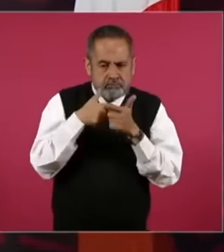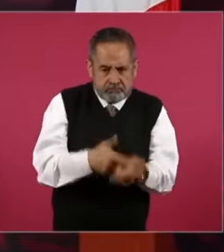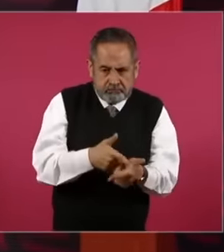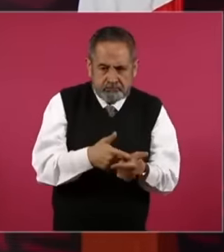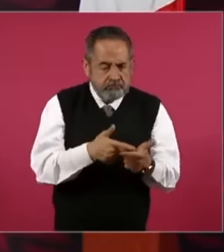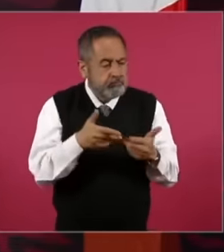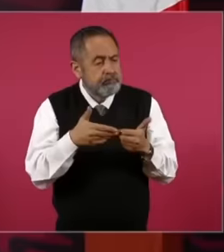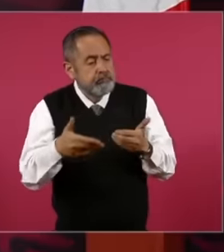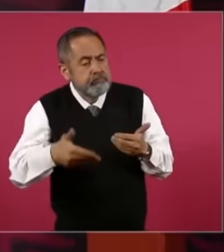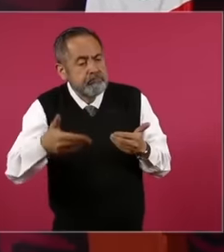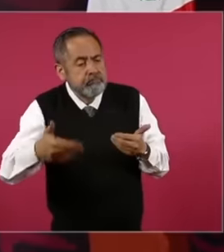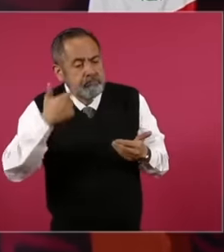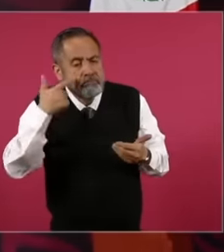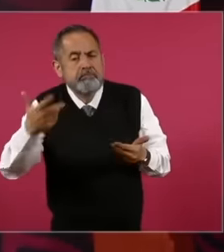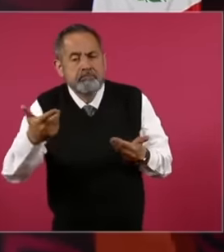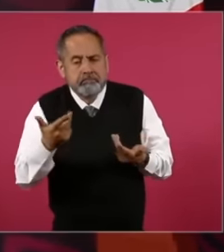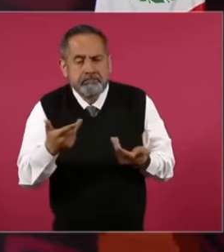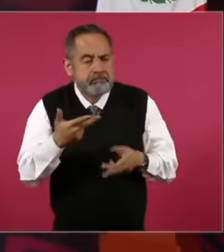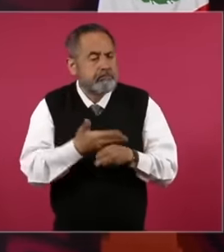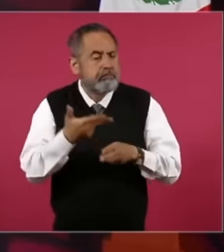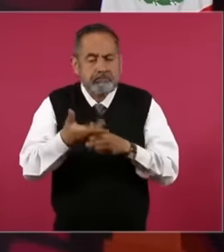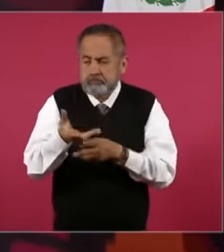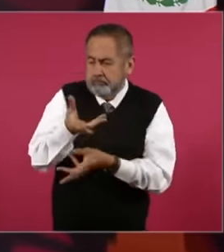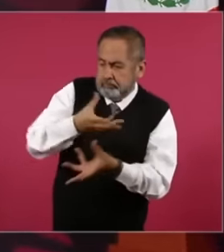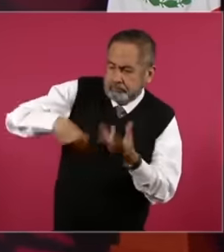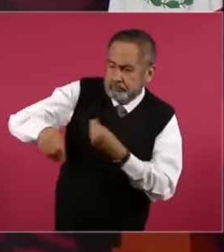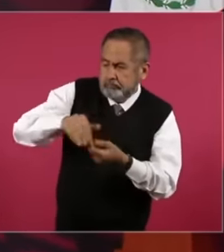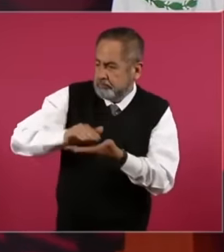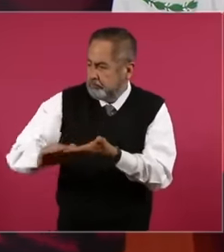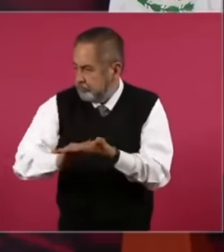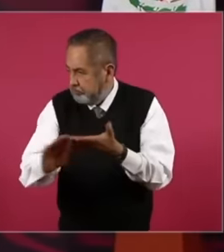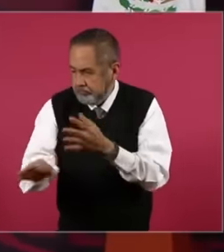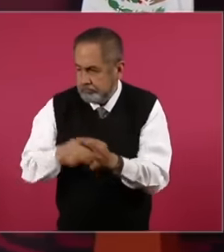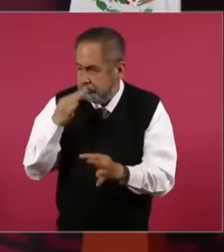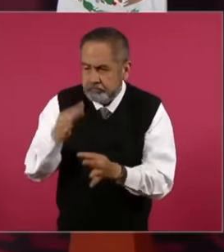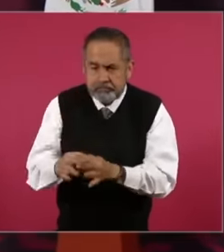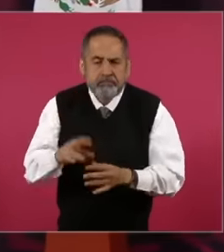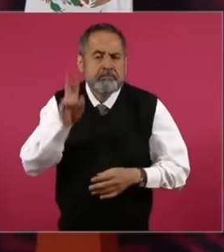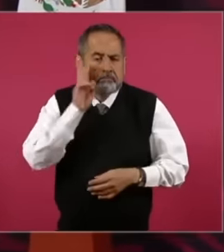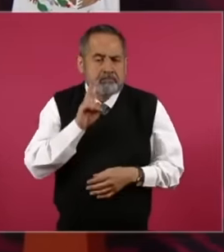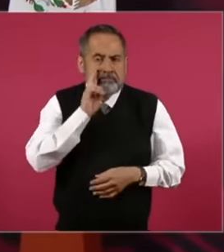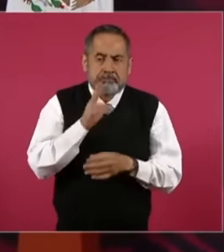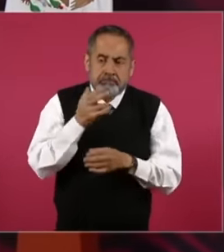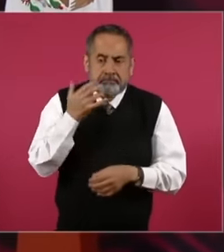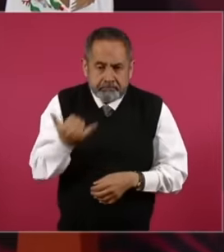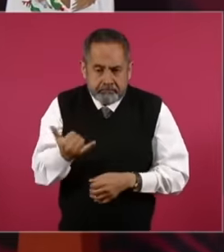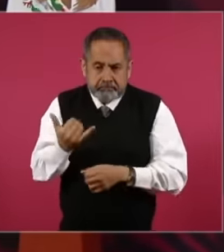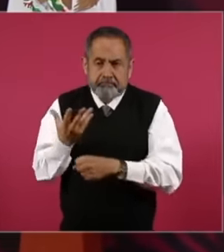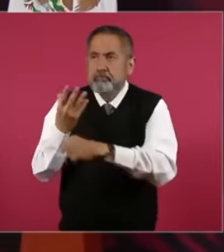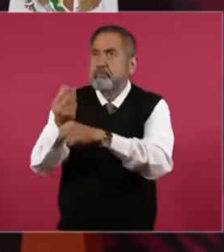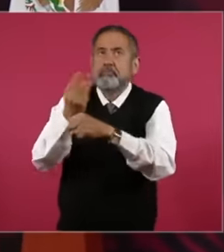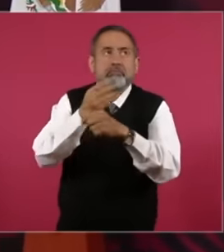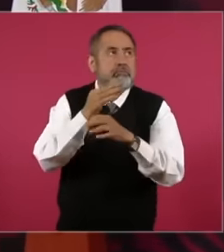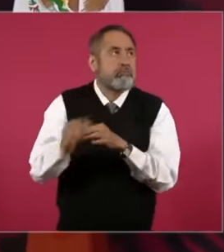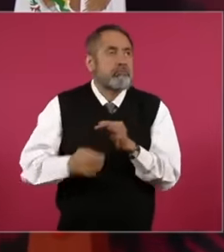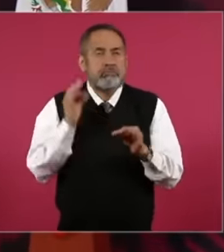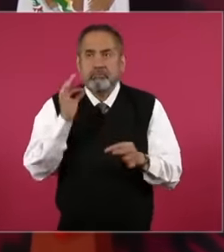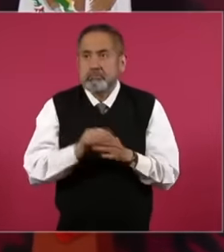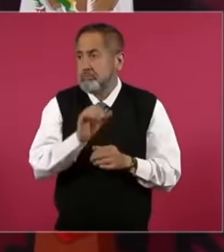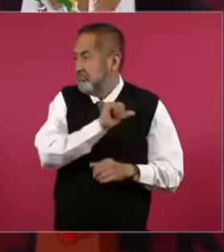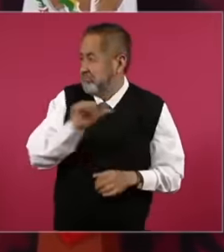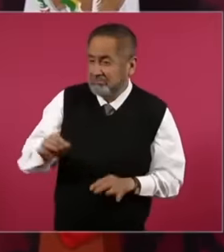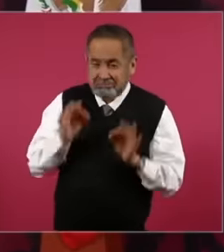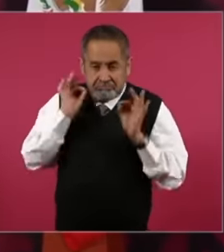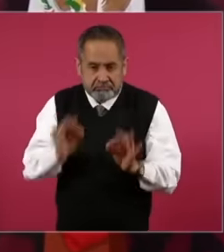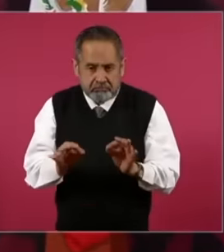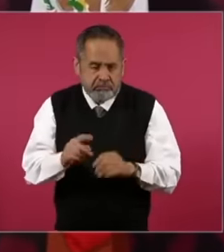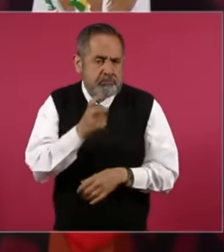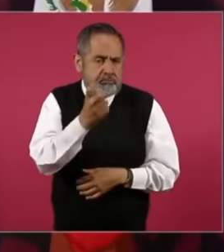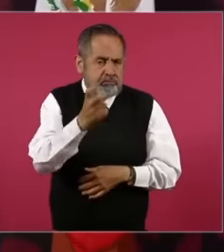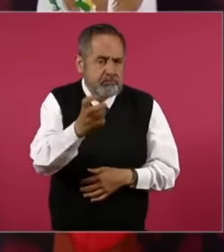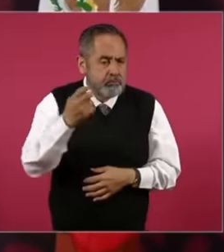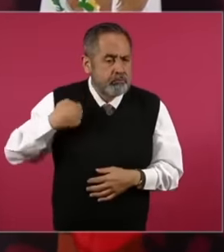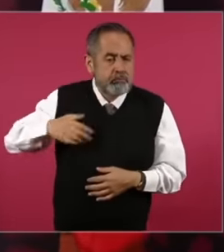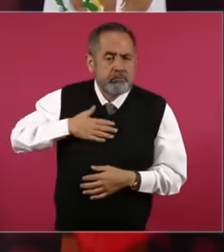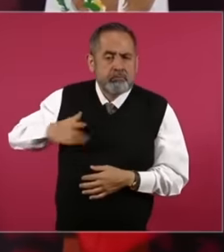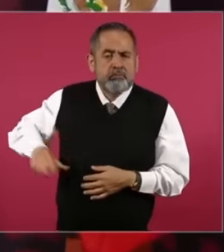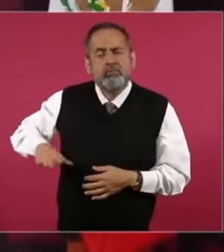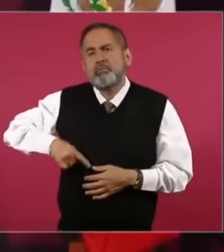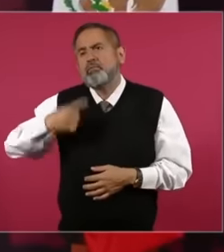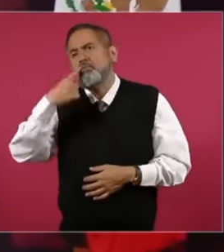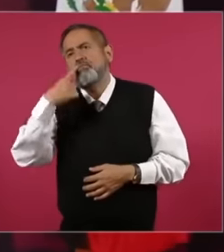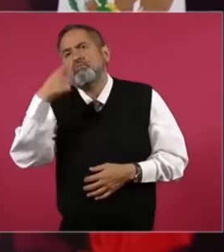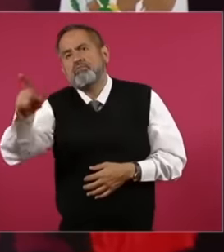the remediation and also the repair of the damages, that is why the complaints that have been filed,